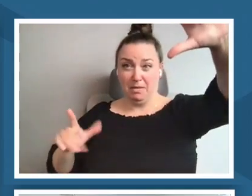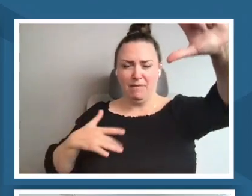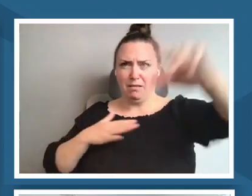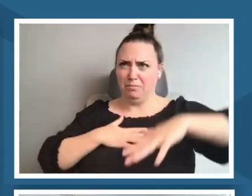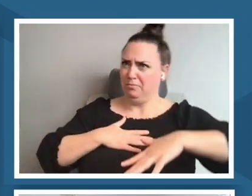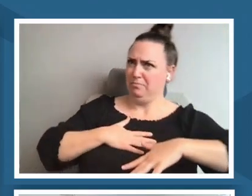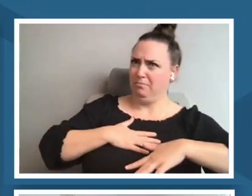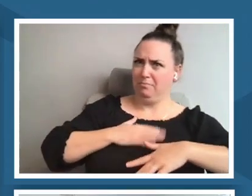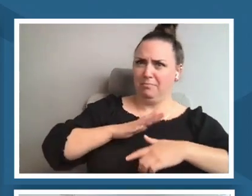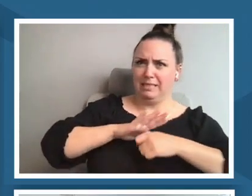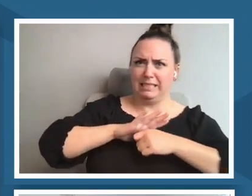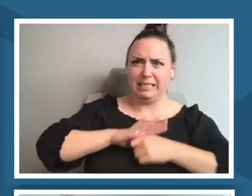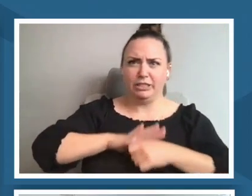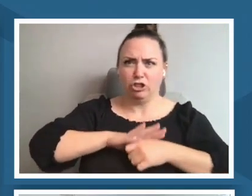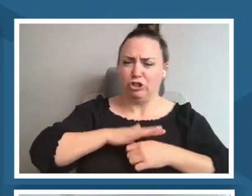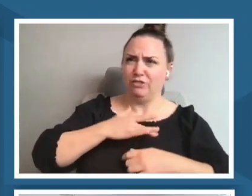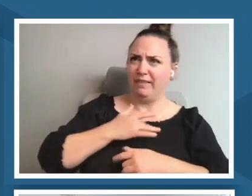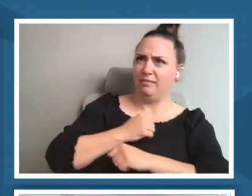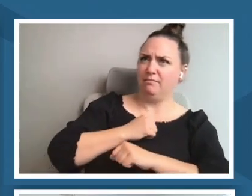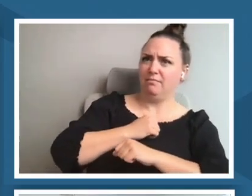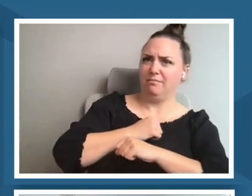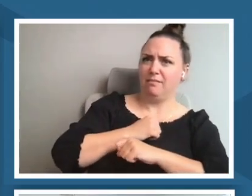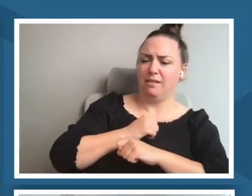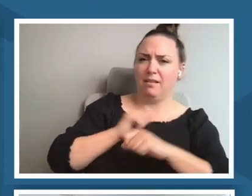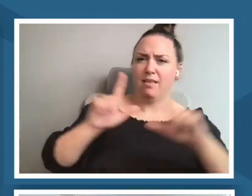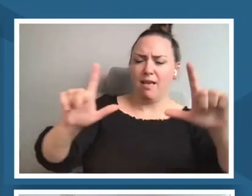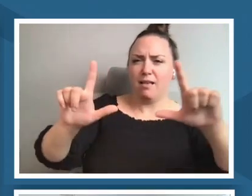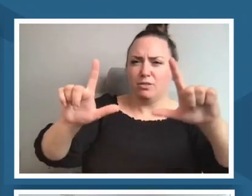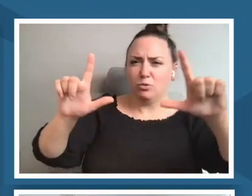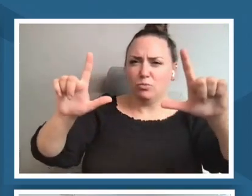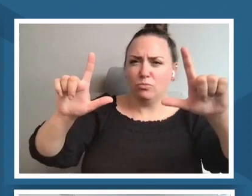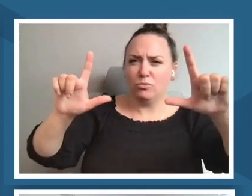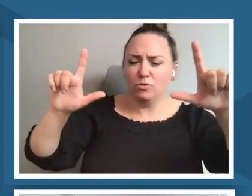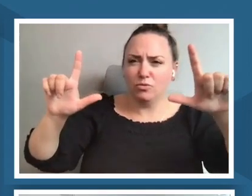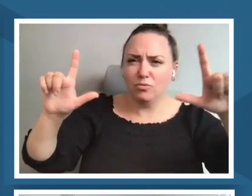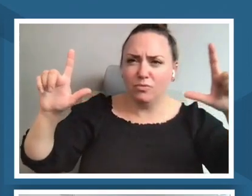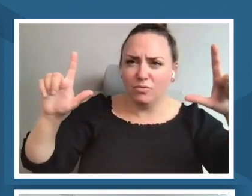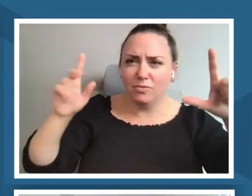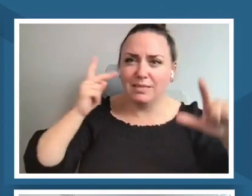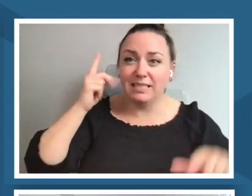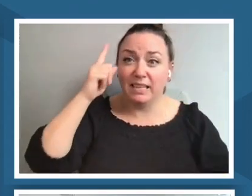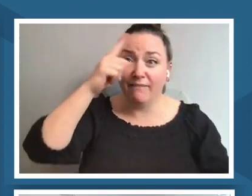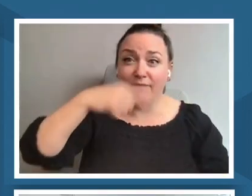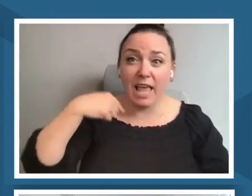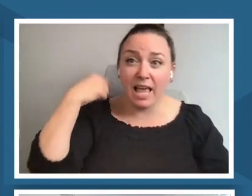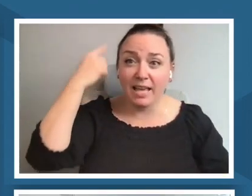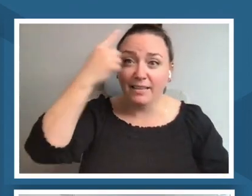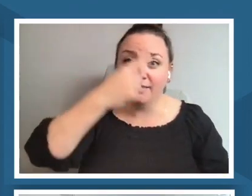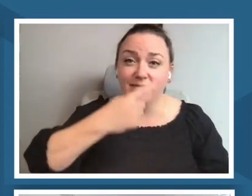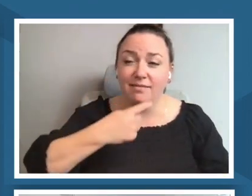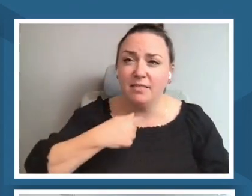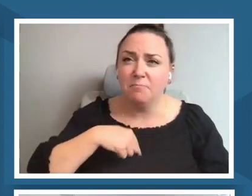you know noticing in the face of the being